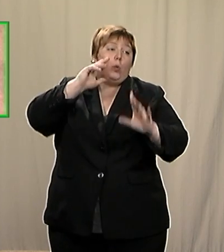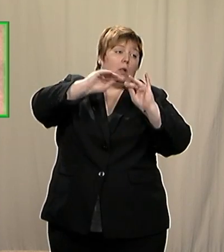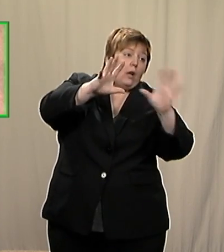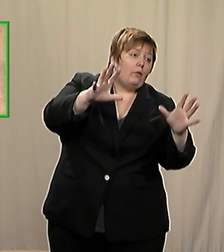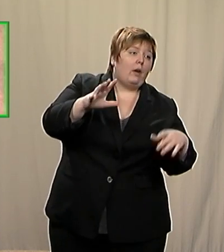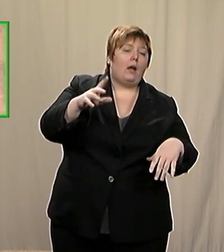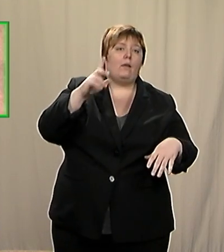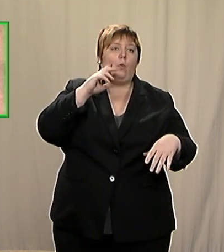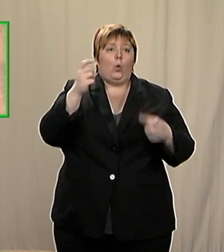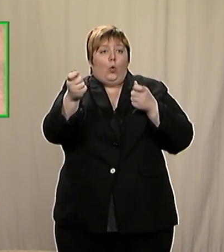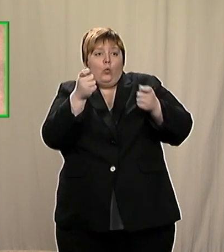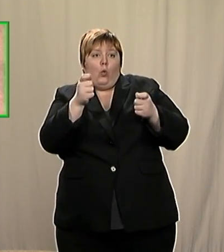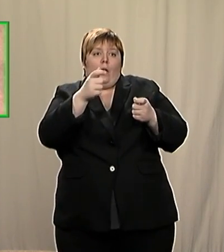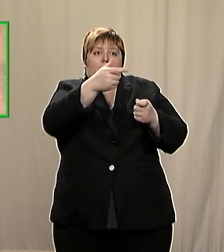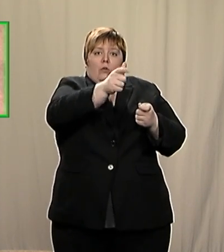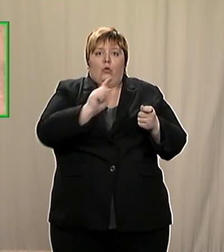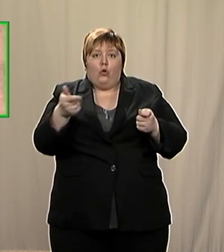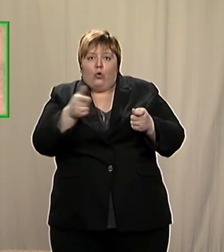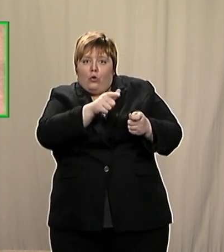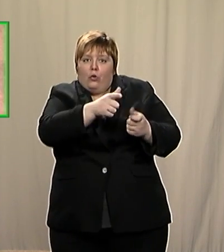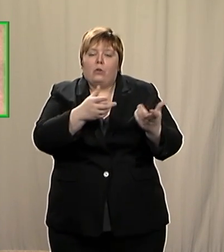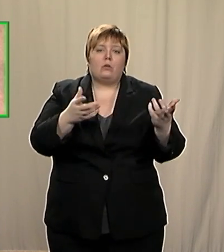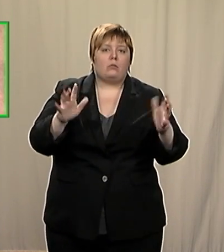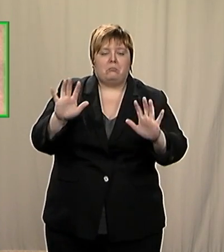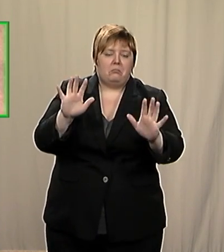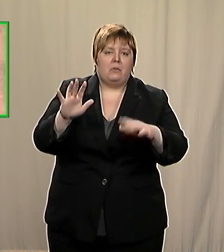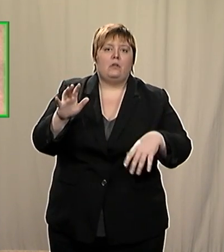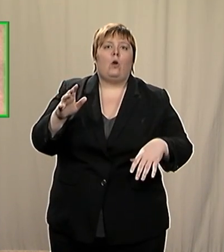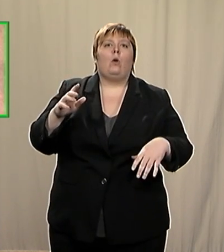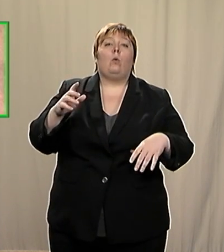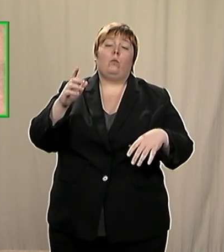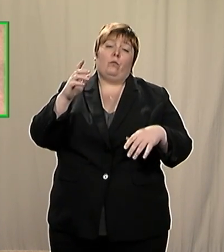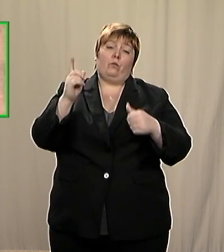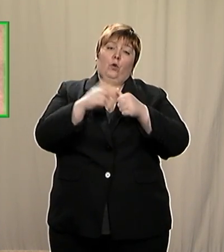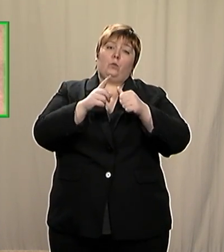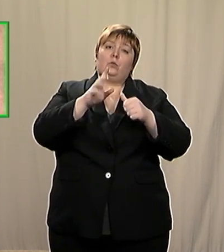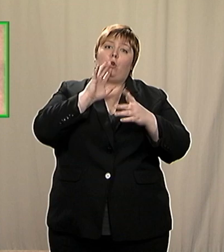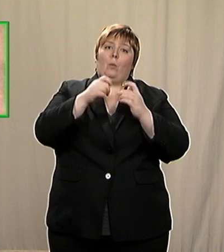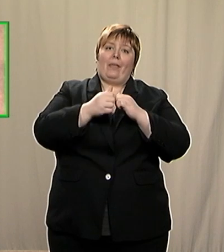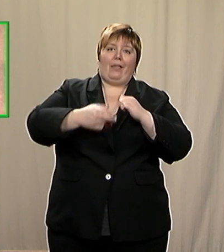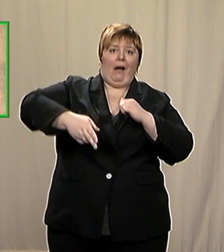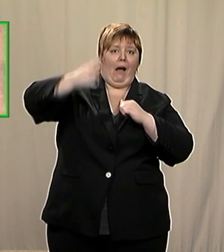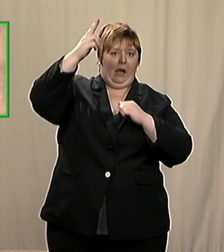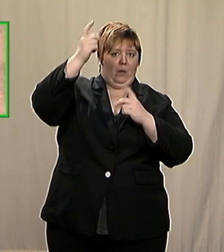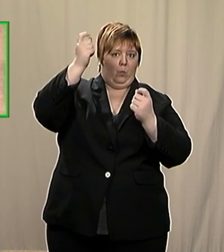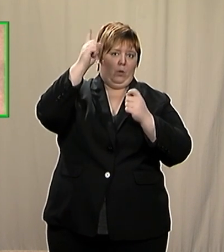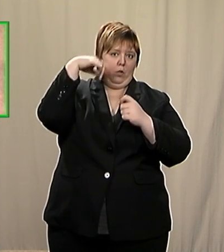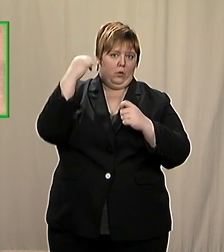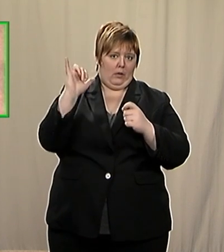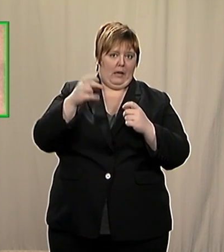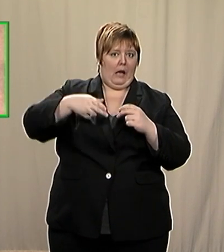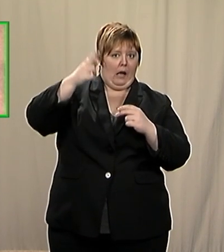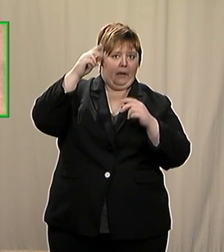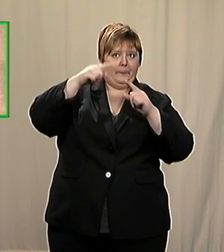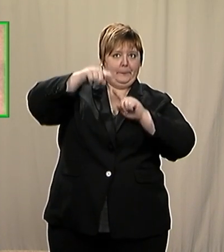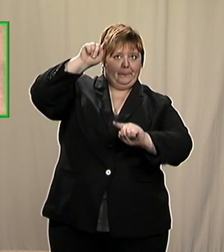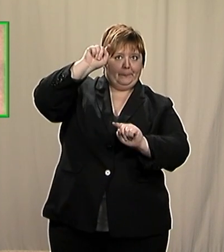for a variety of reasons. First, let's look at the high end of the scale.